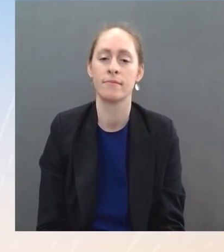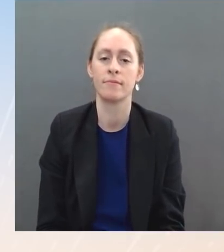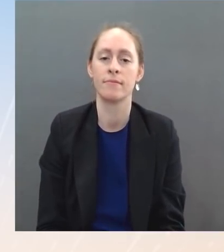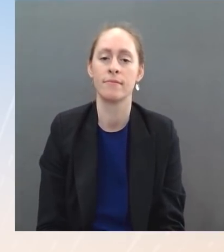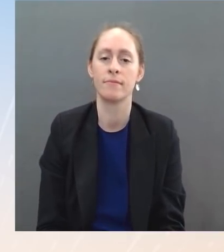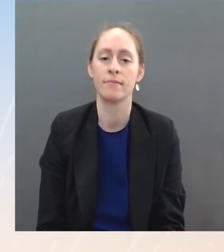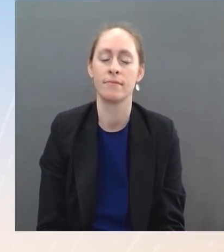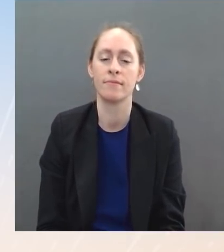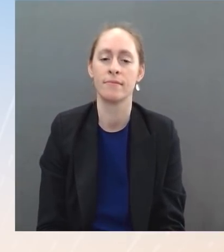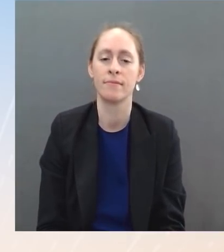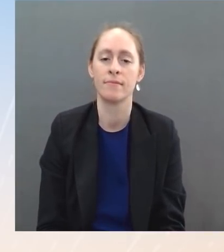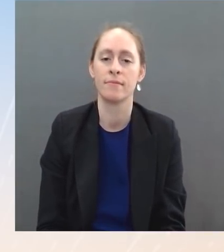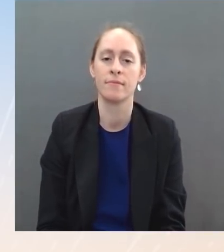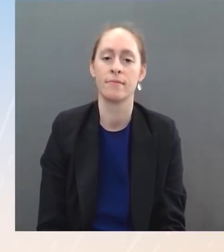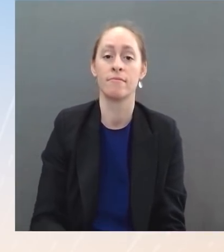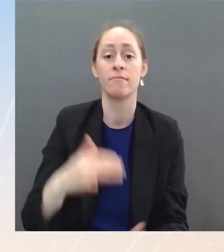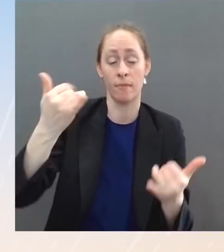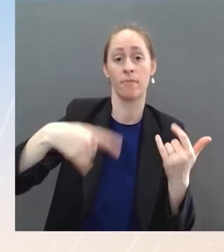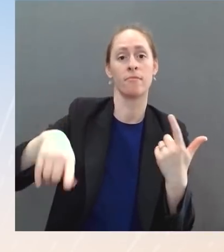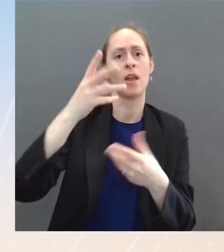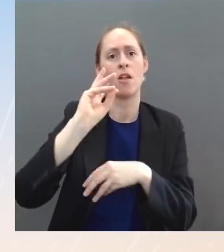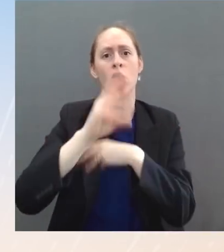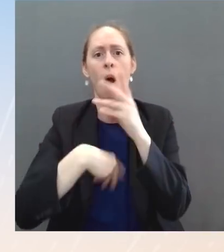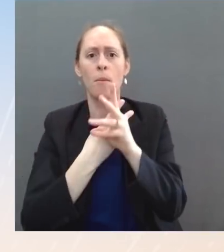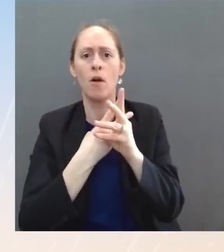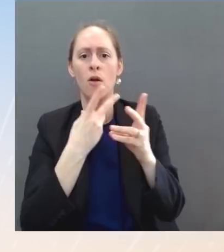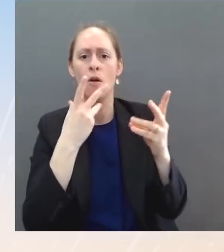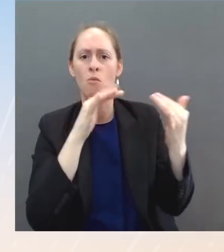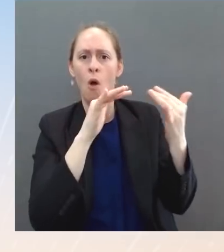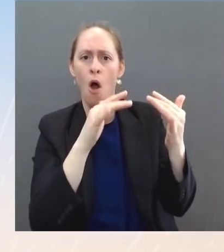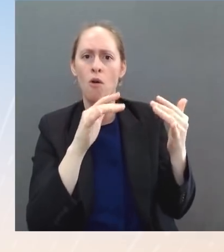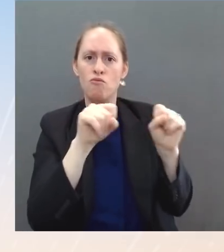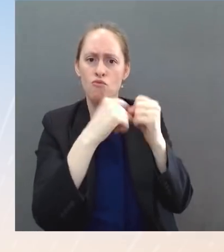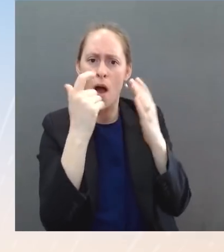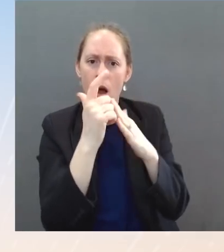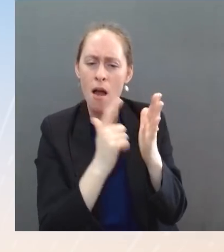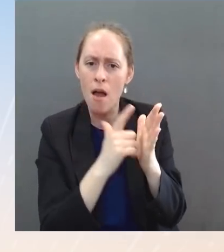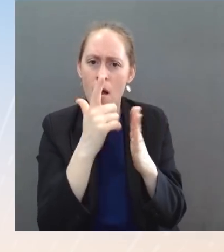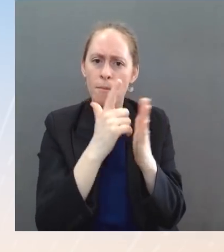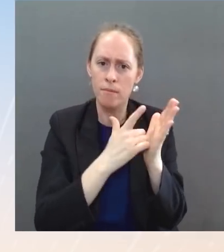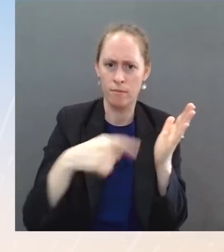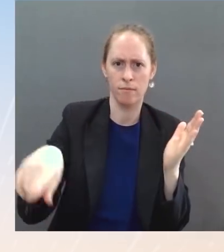so that everybody understands exactly how this process works. But with that being said,